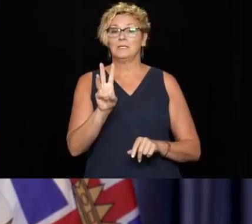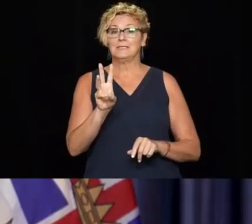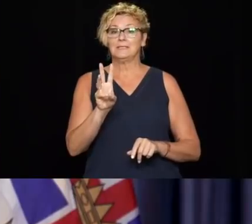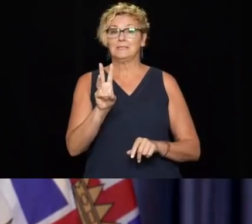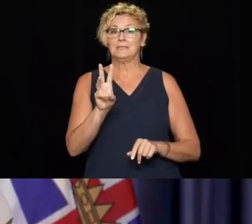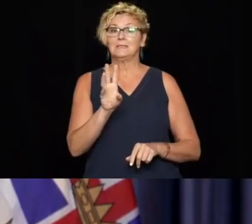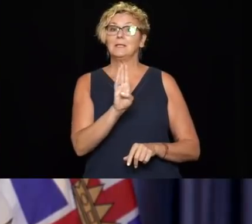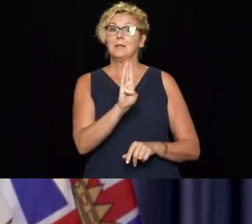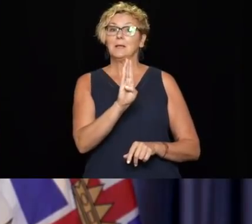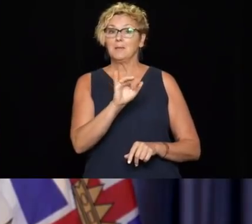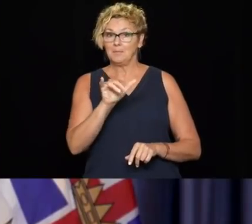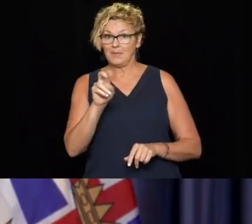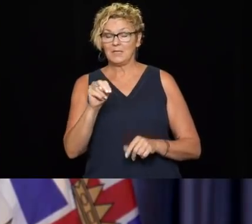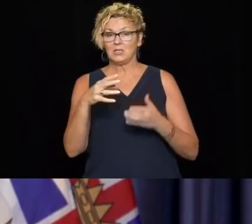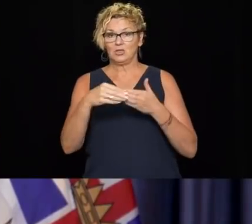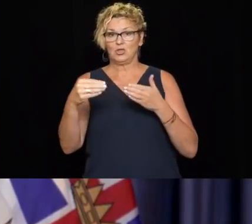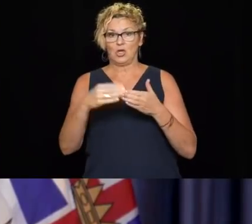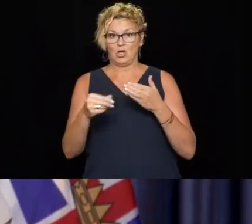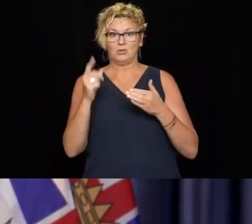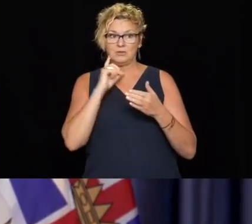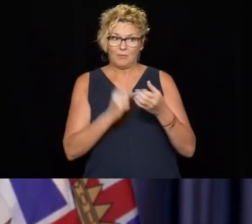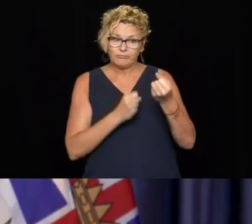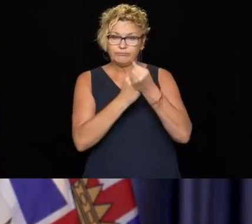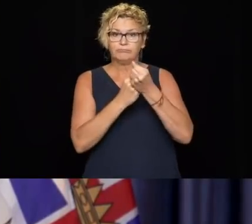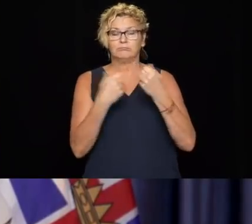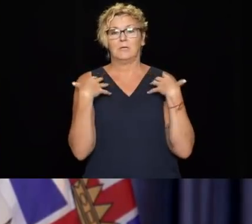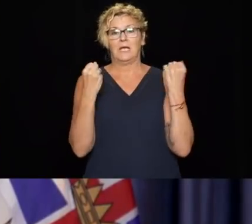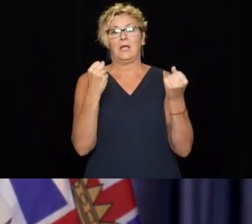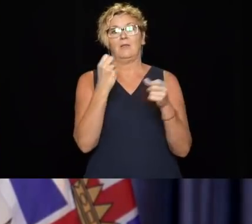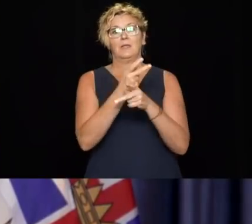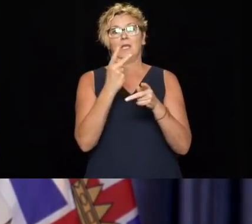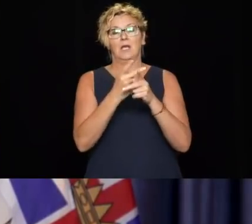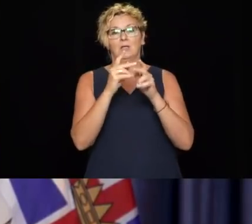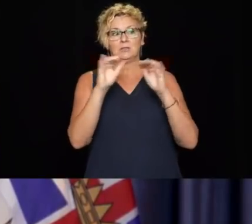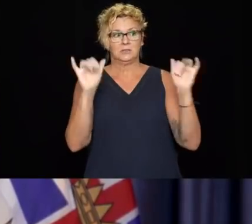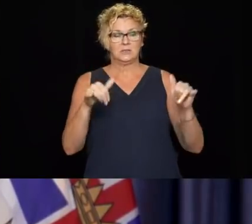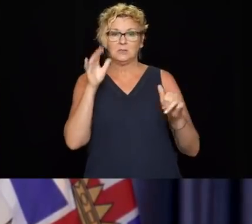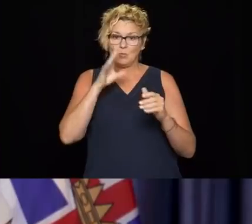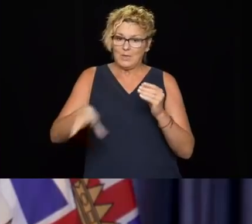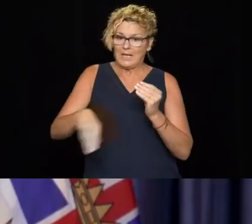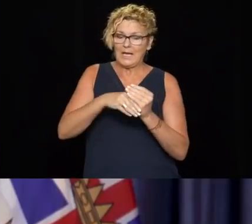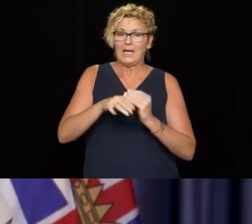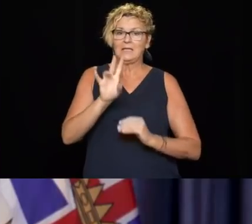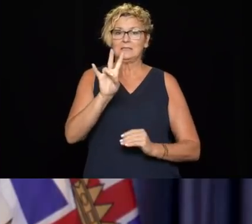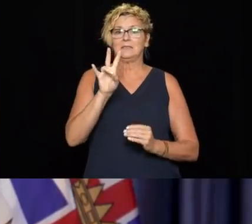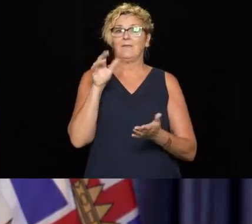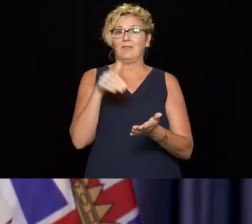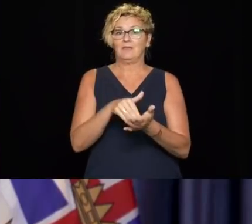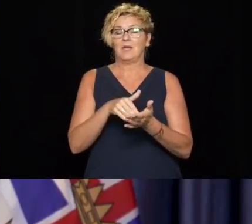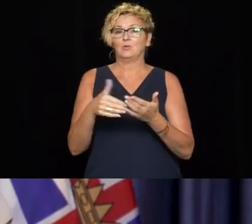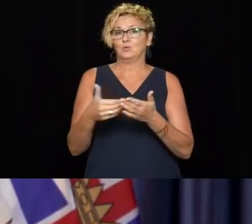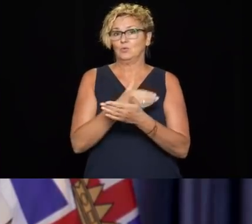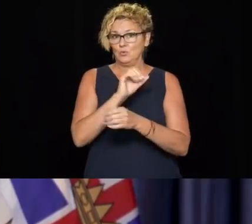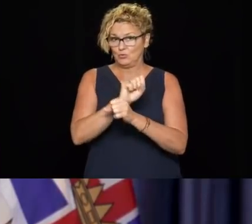variety of mechanisms testing has been increasing up to 6000 tests a day contact tracers have been hired more contact tracers are coming.